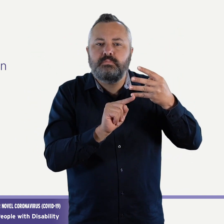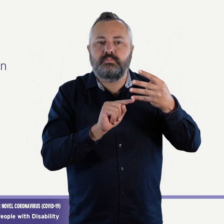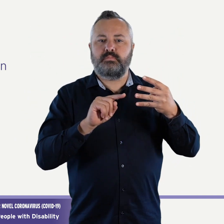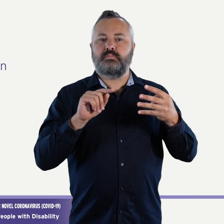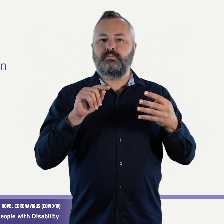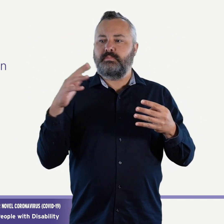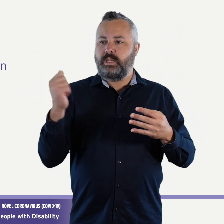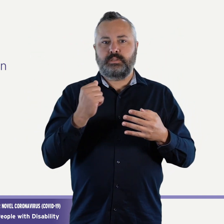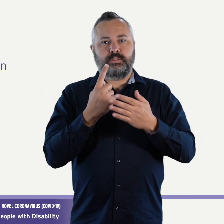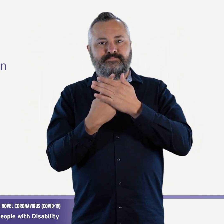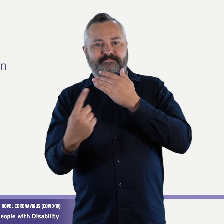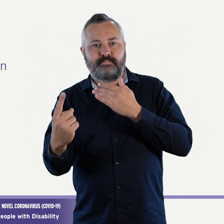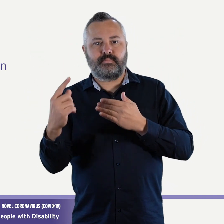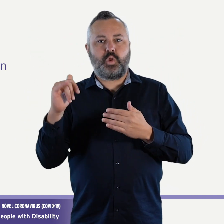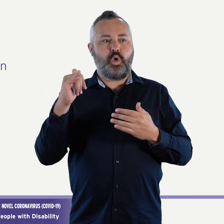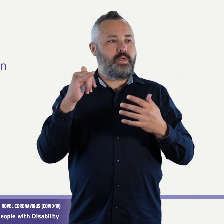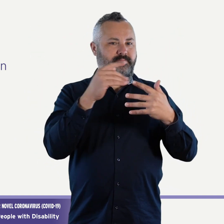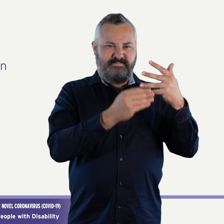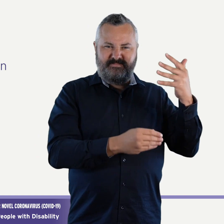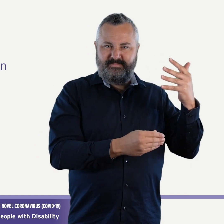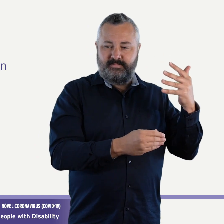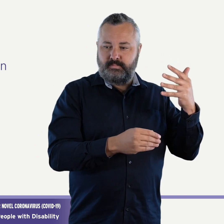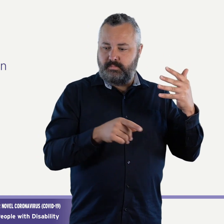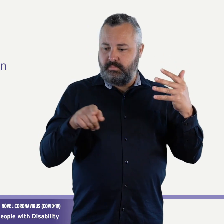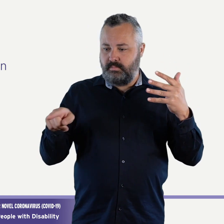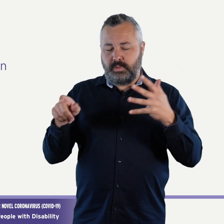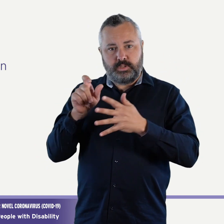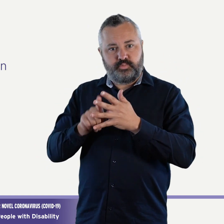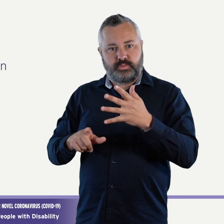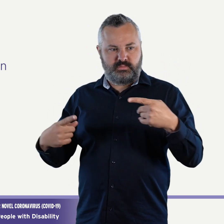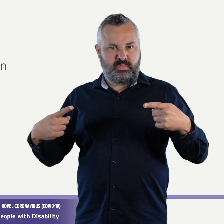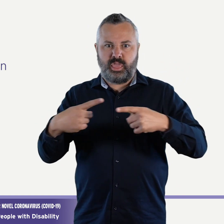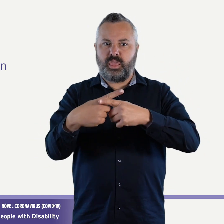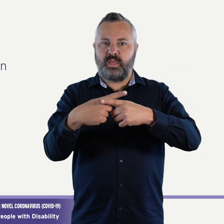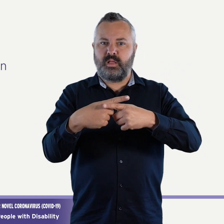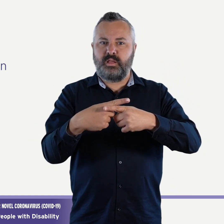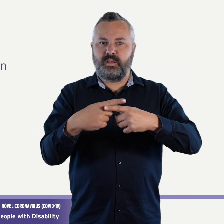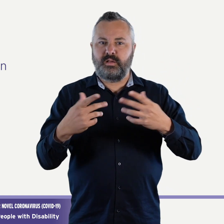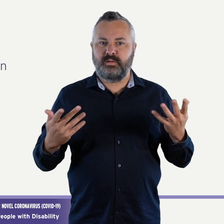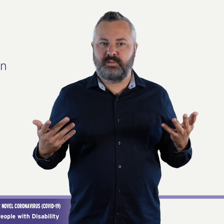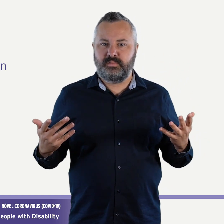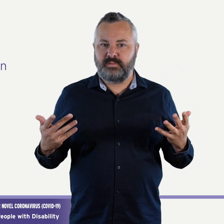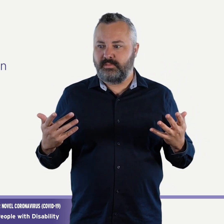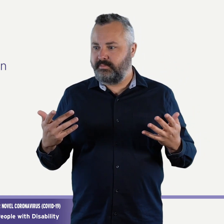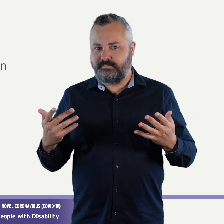for limited community movement, and in some cases self-isolation,